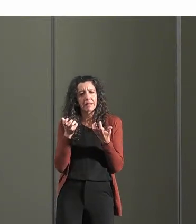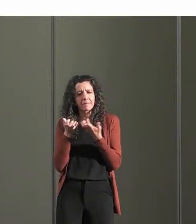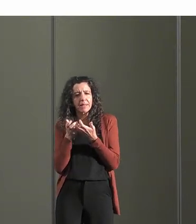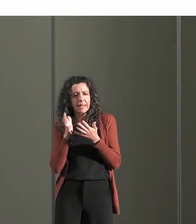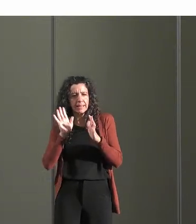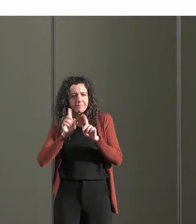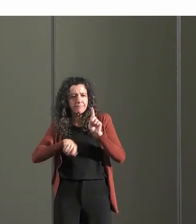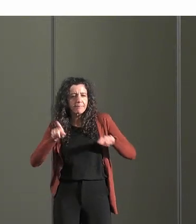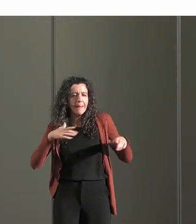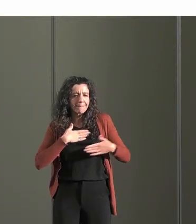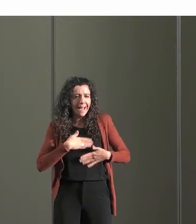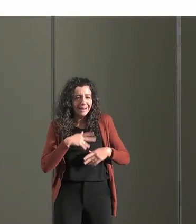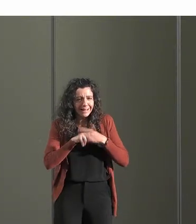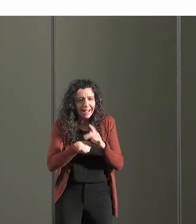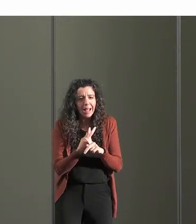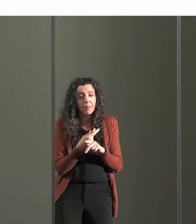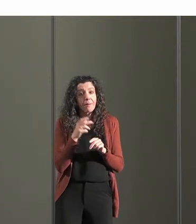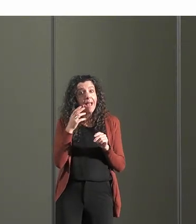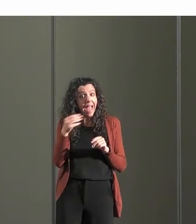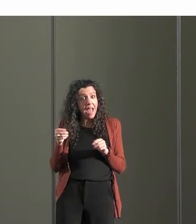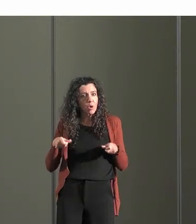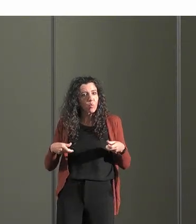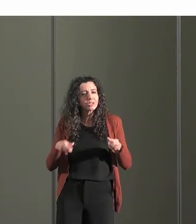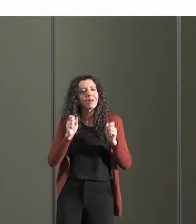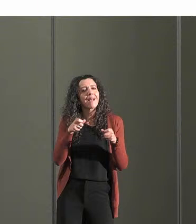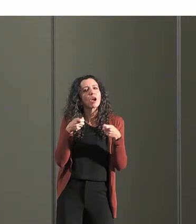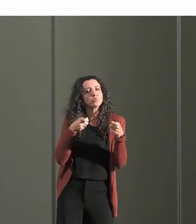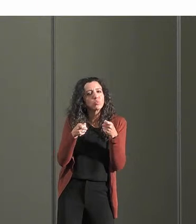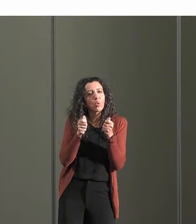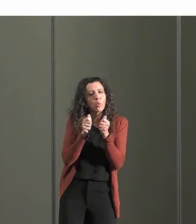that could be be comfortable and controlled by your